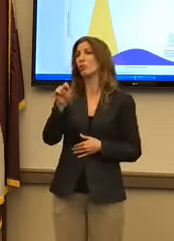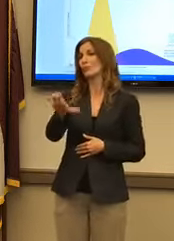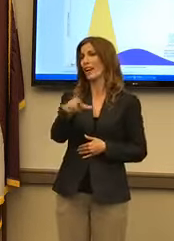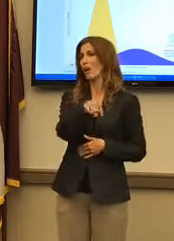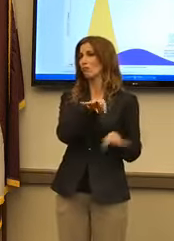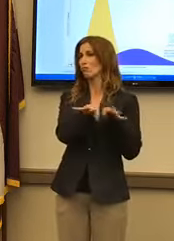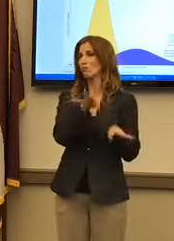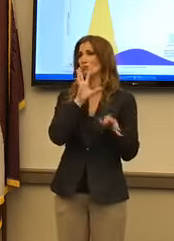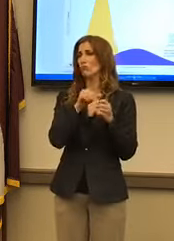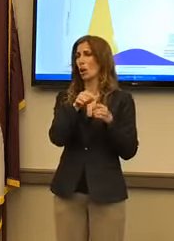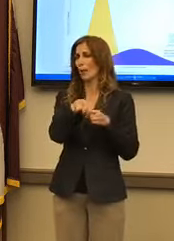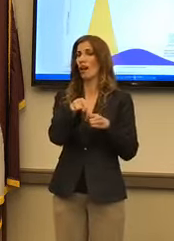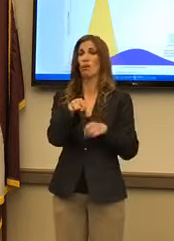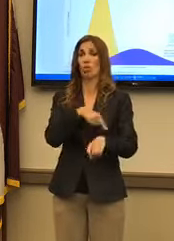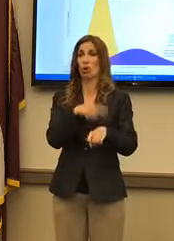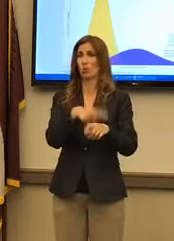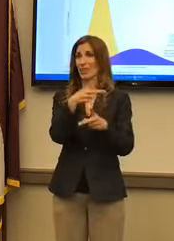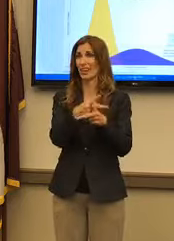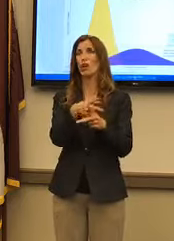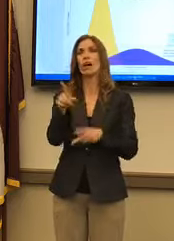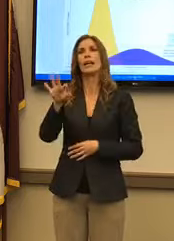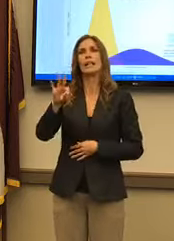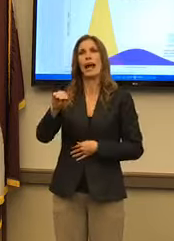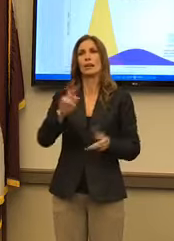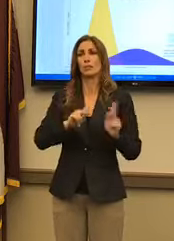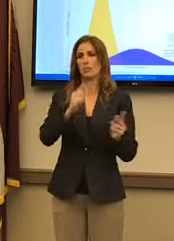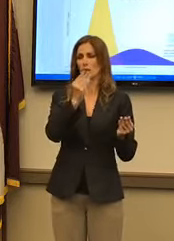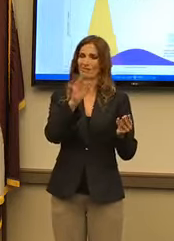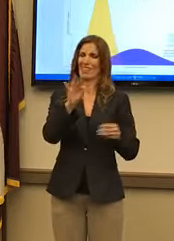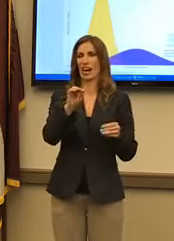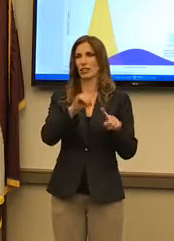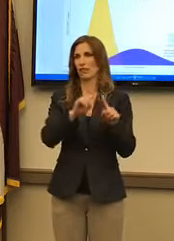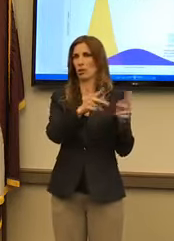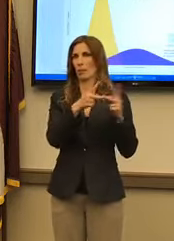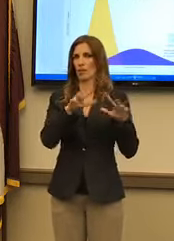we remain at 90 facilities that are reporting positive cases of covid19